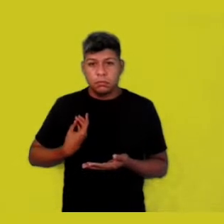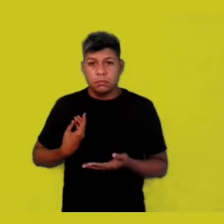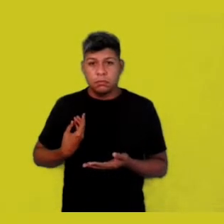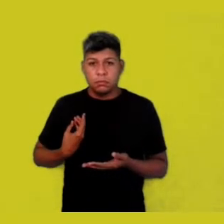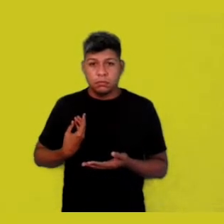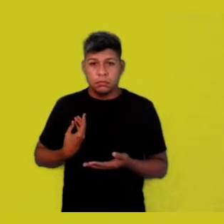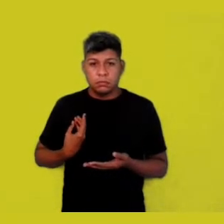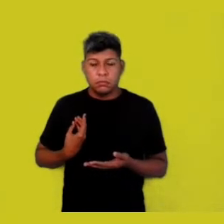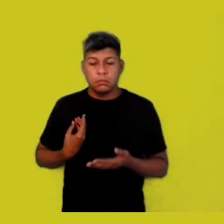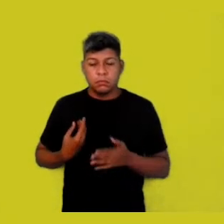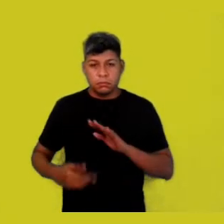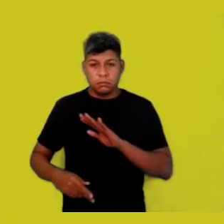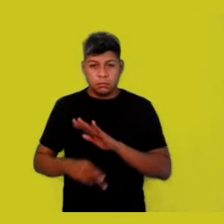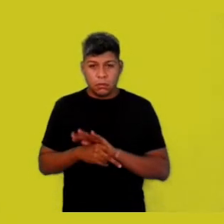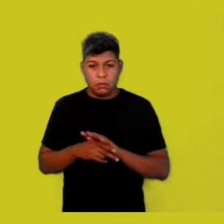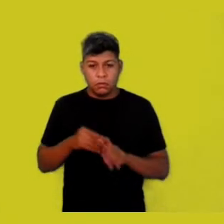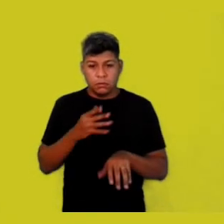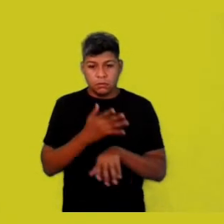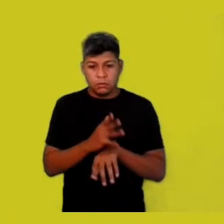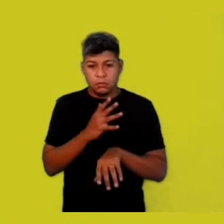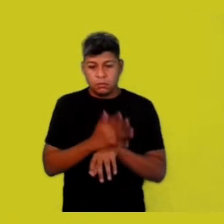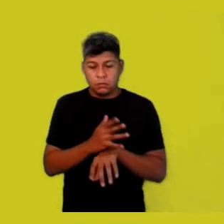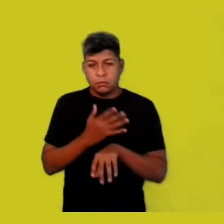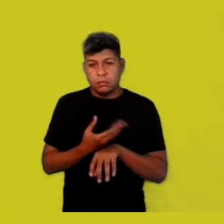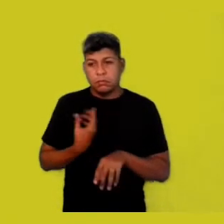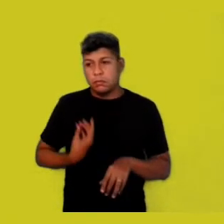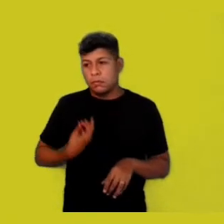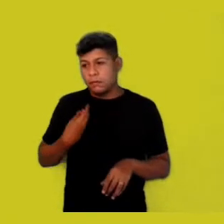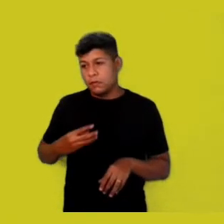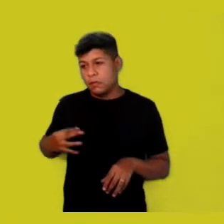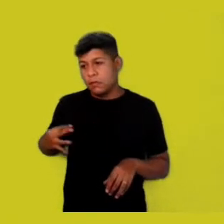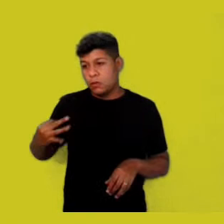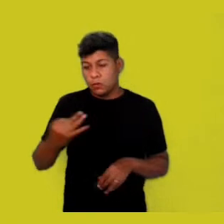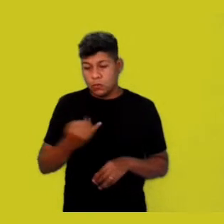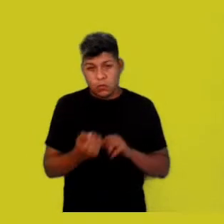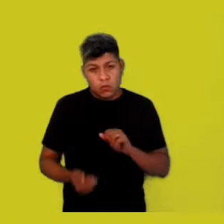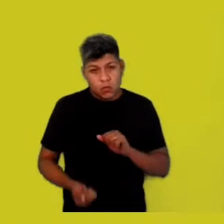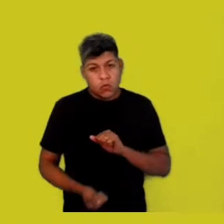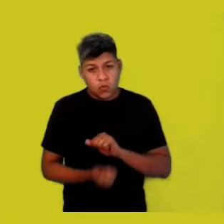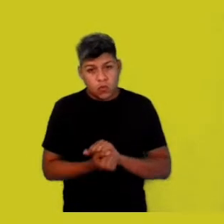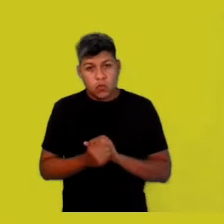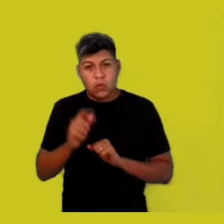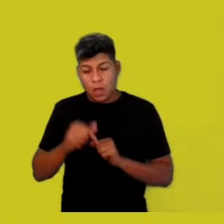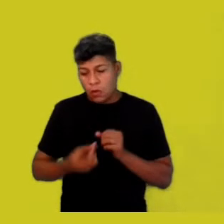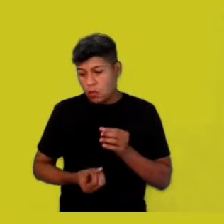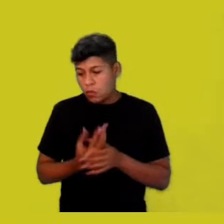I mean, it’s a lifetime exercise, a lifetime construction,